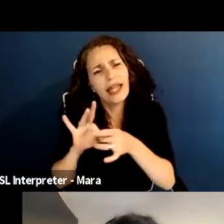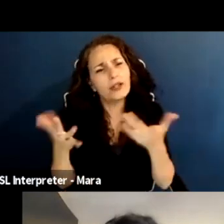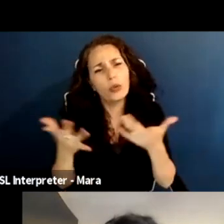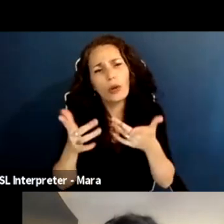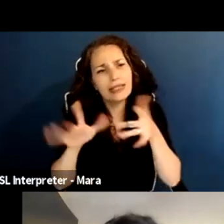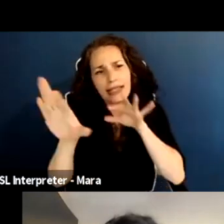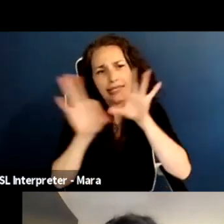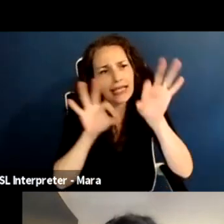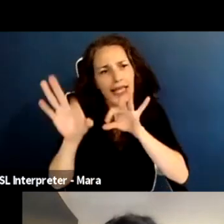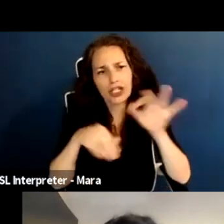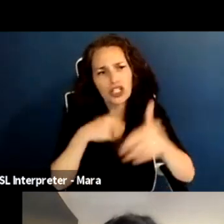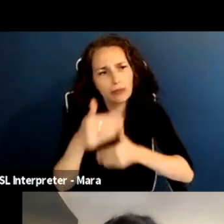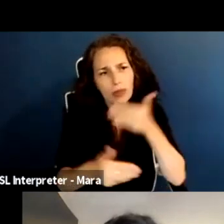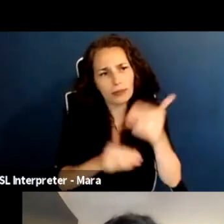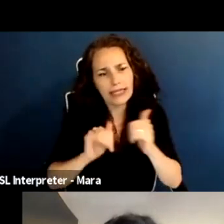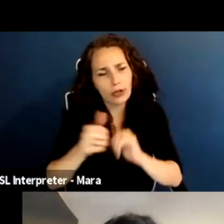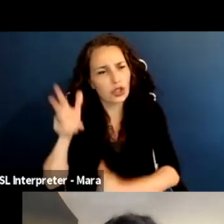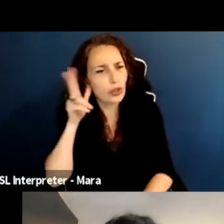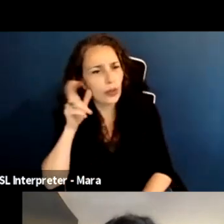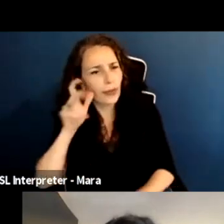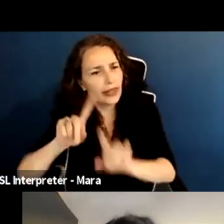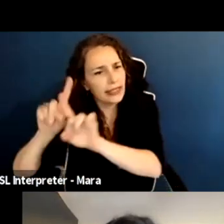How did you hear about these different projects?